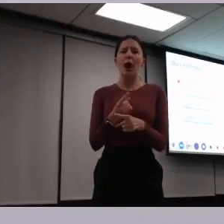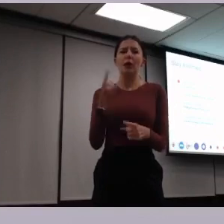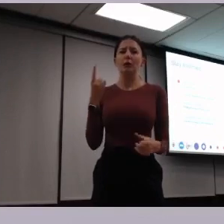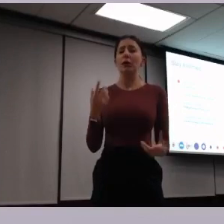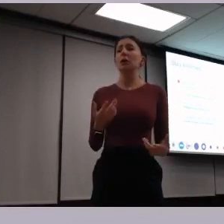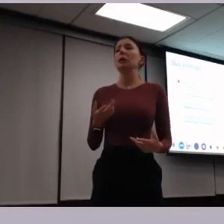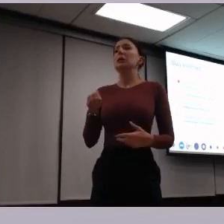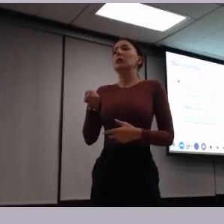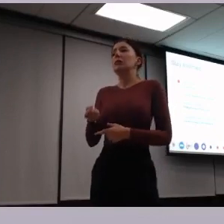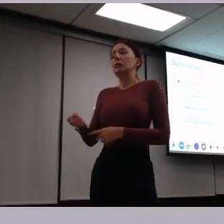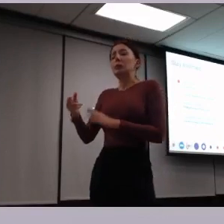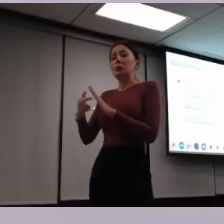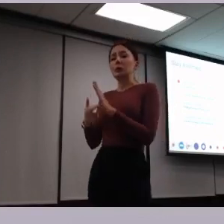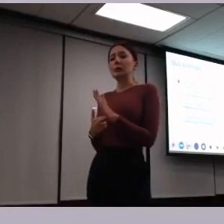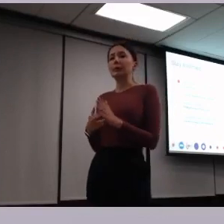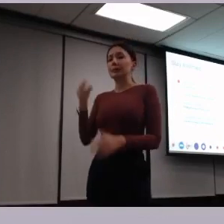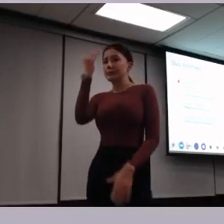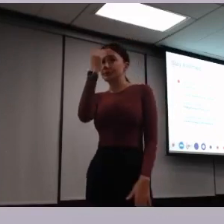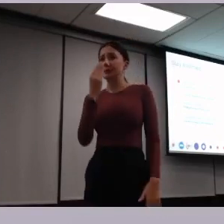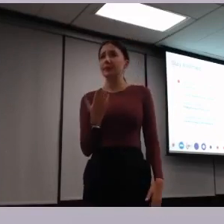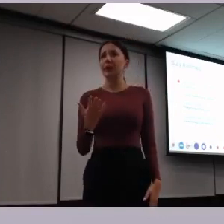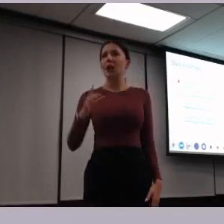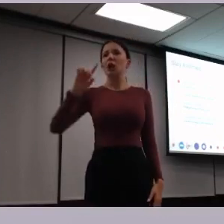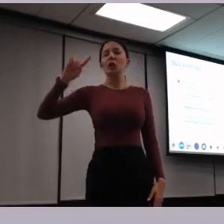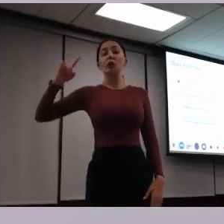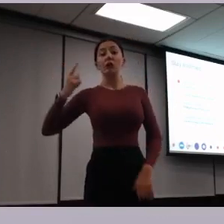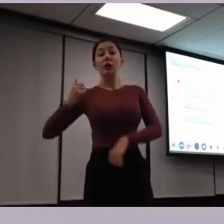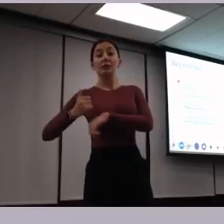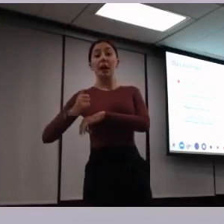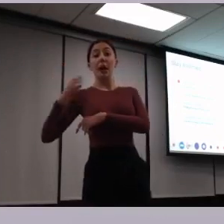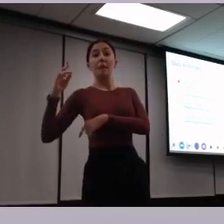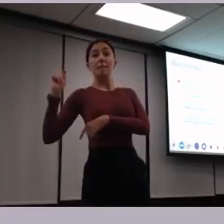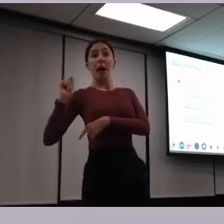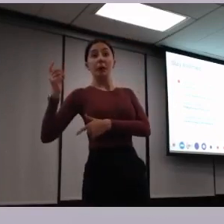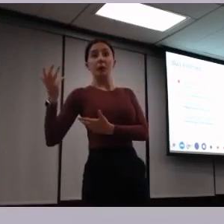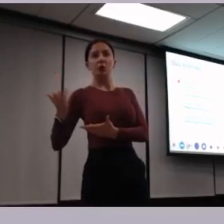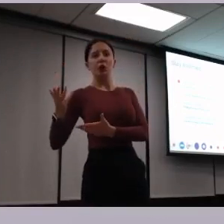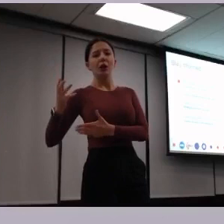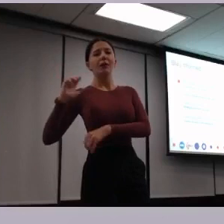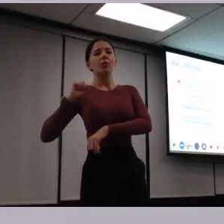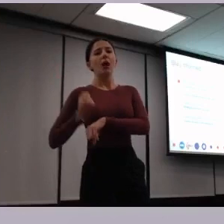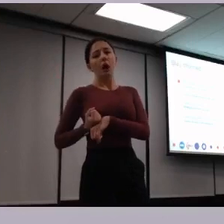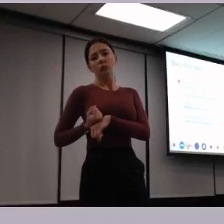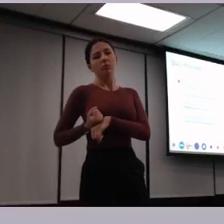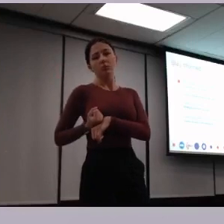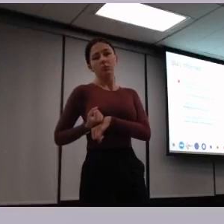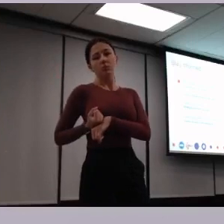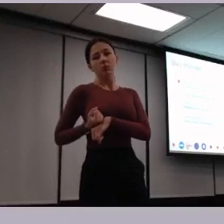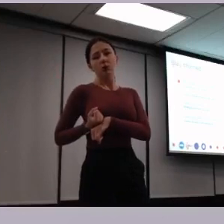The first set of bathrooms over here are locked with the second set of bathrooms are open as you go further north down the hallway.